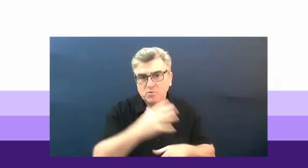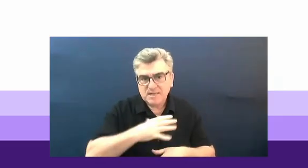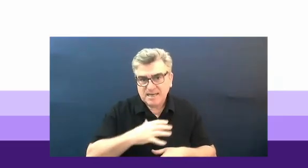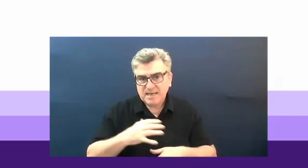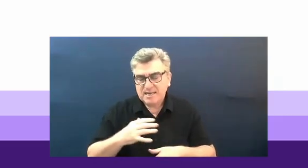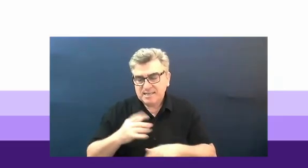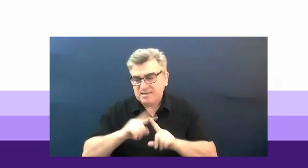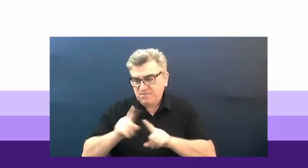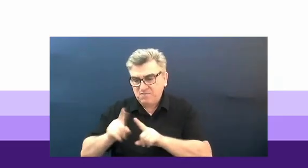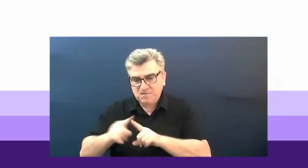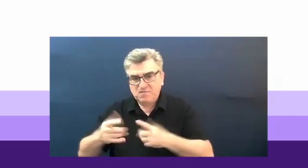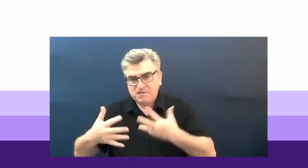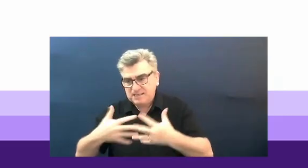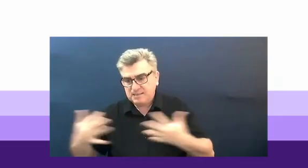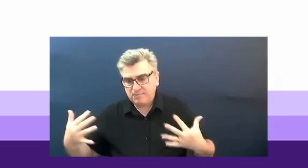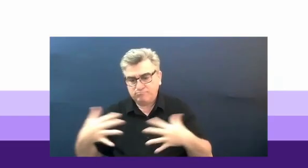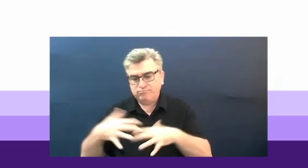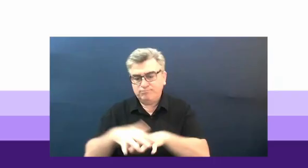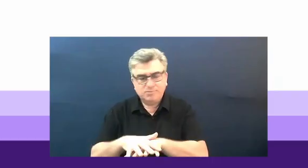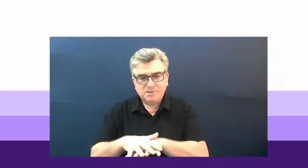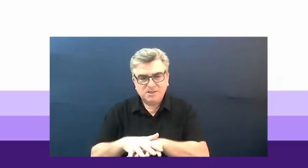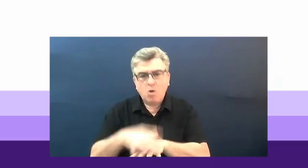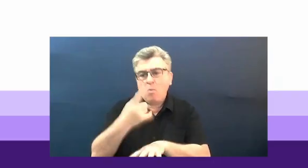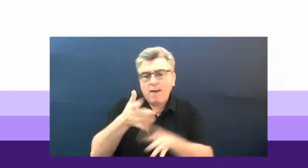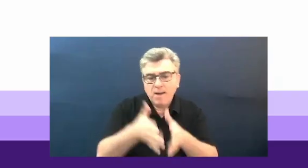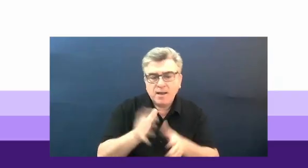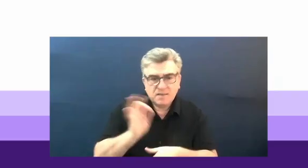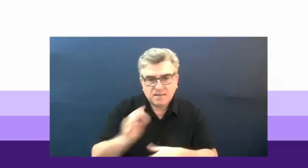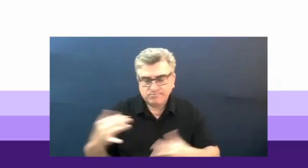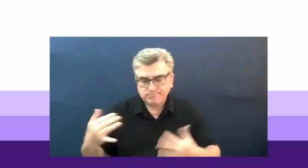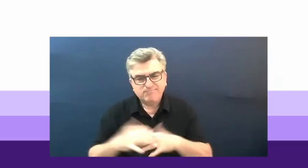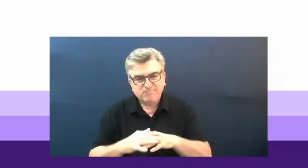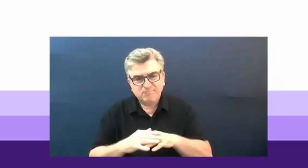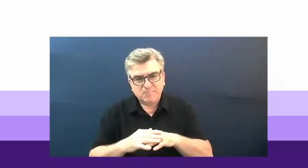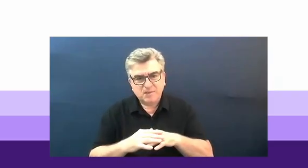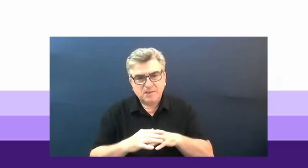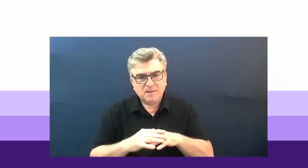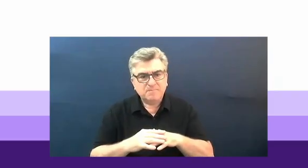people with disability. Not all primary care can be done in primary care for people with